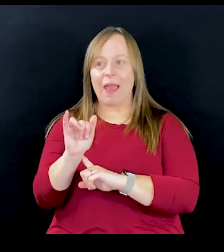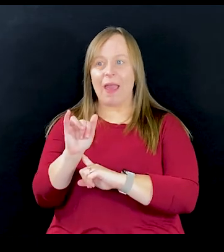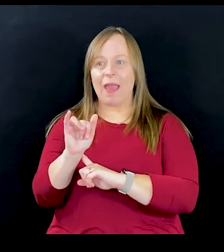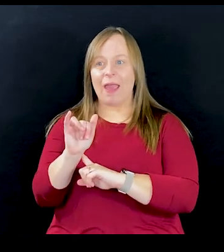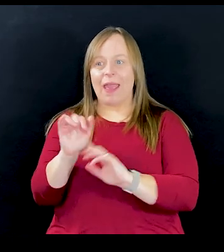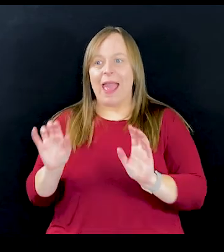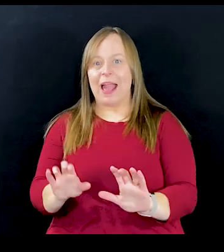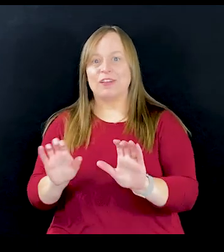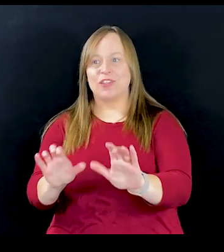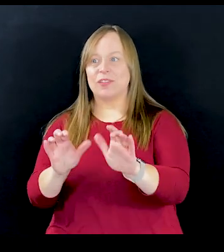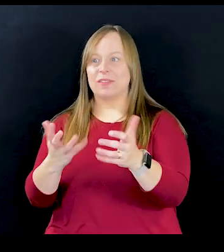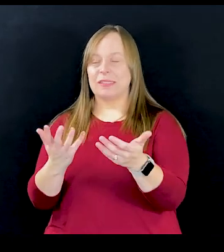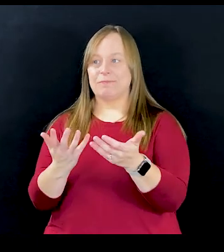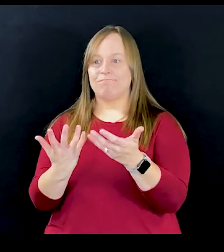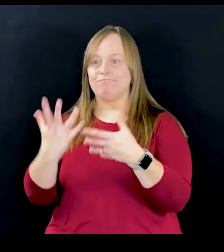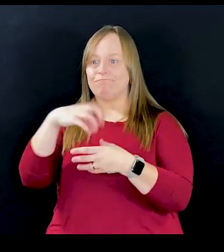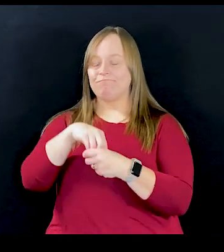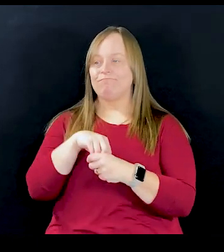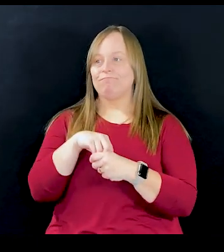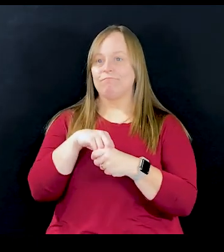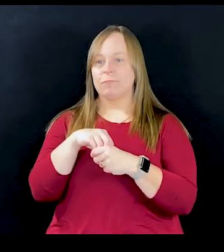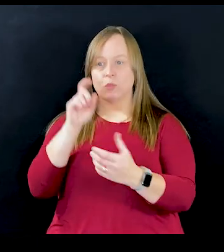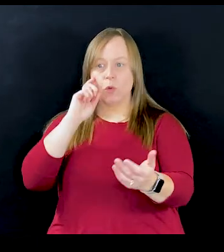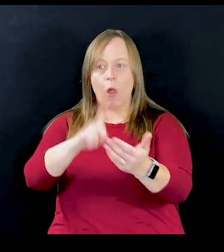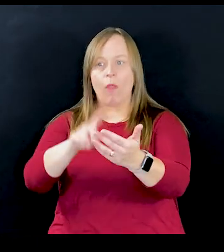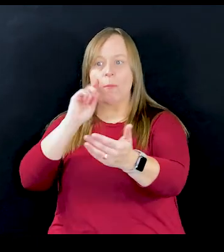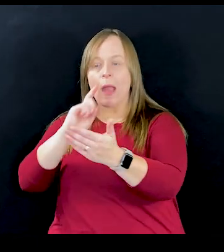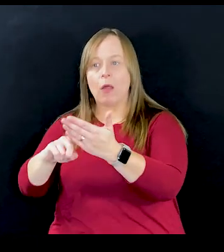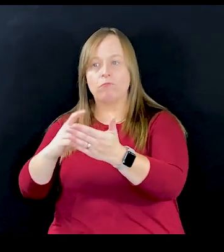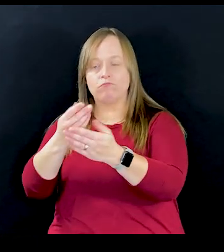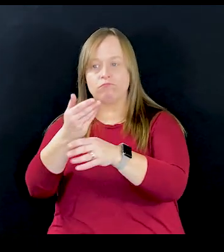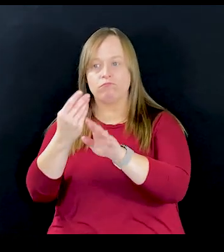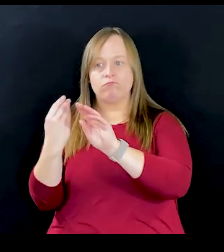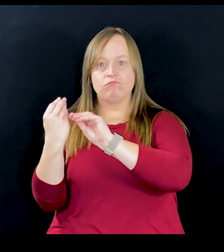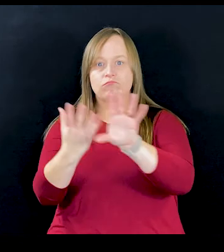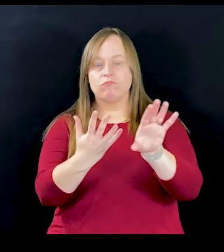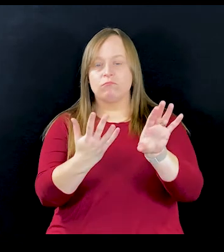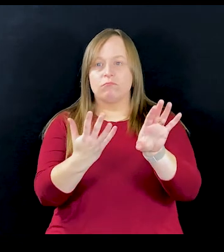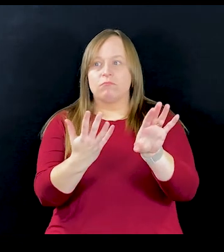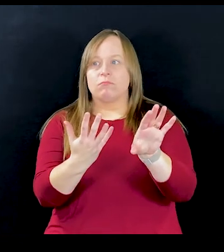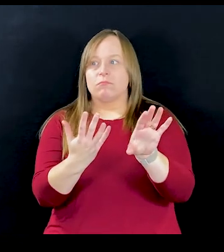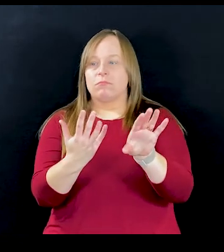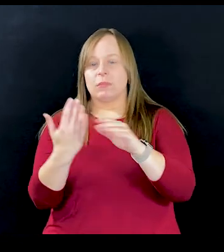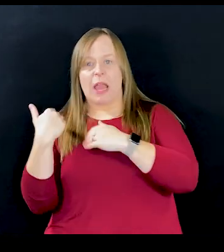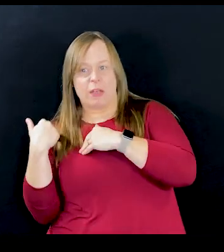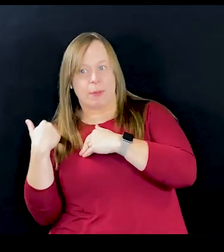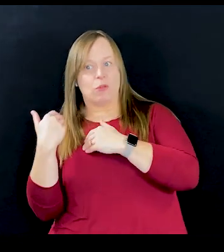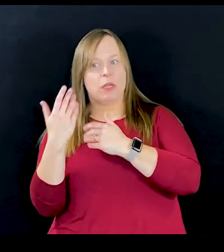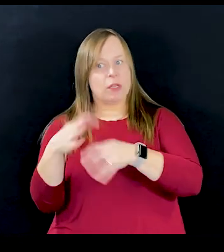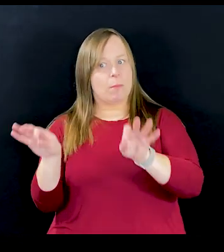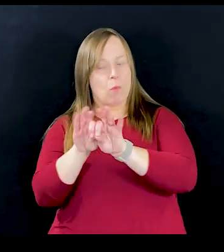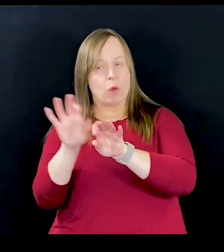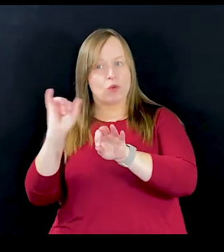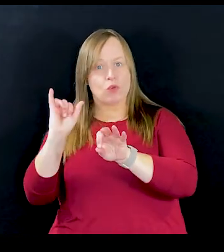You take those actions. You call them out. You call for accountability just as important.